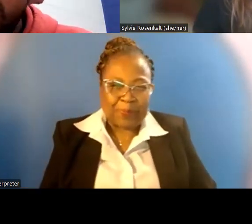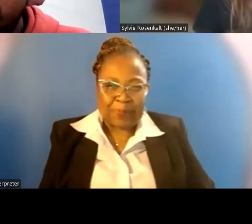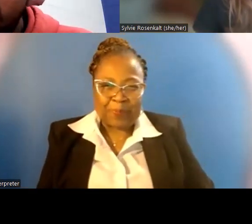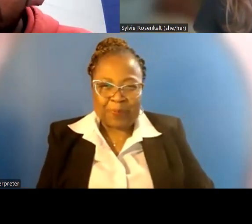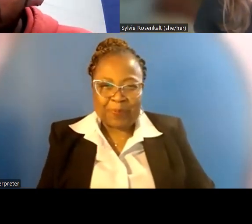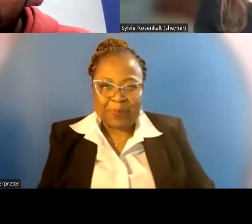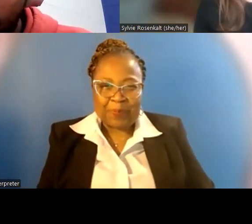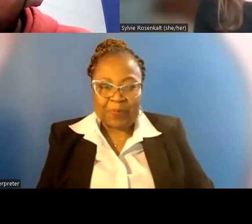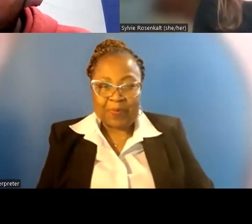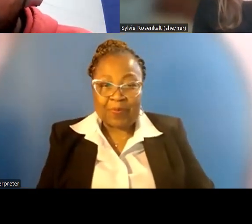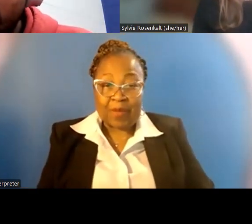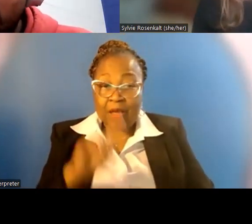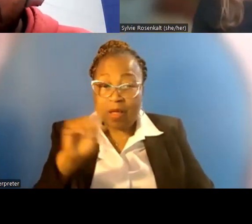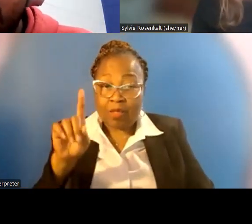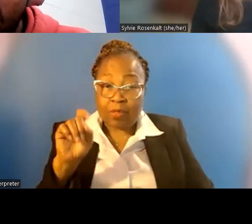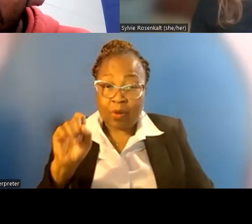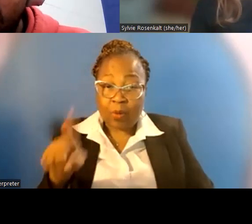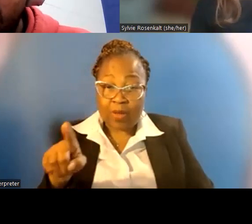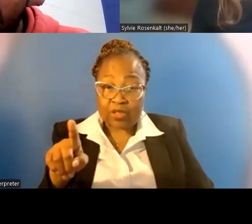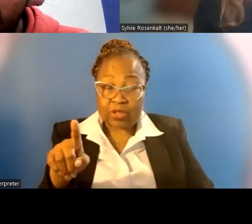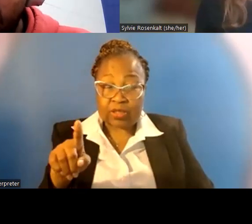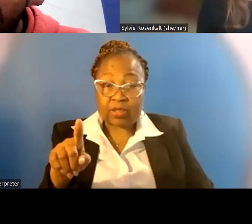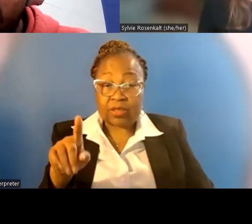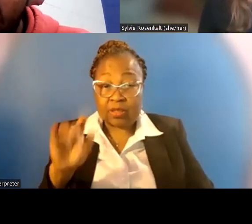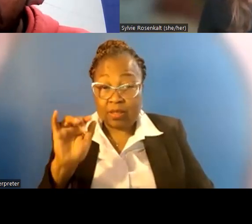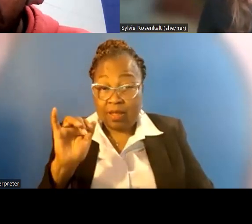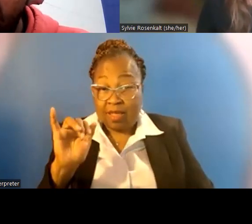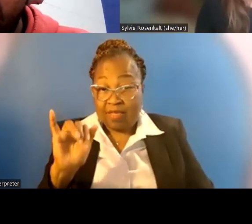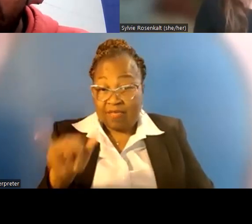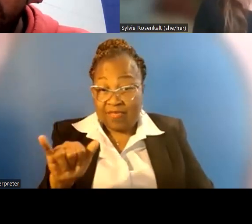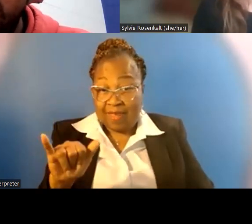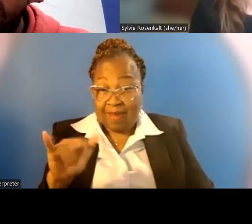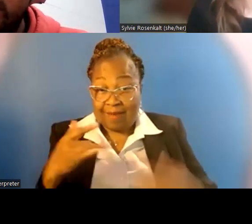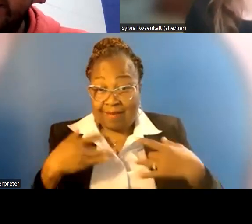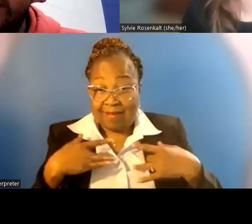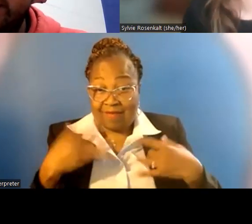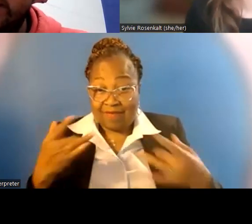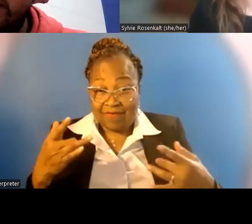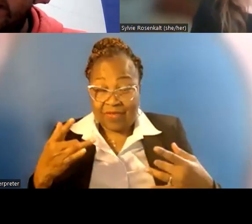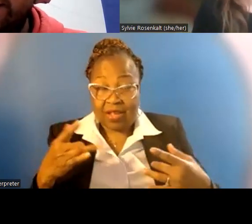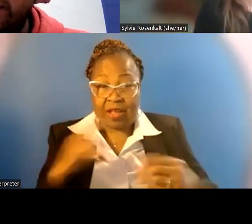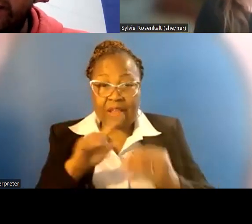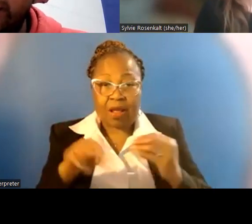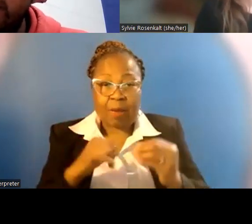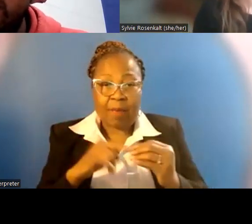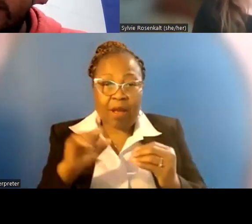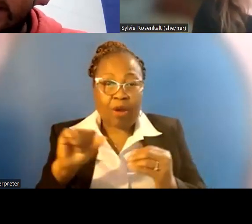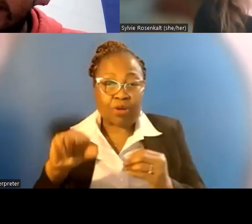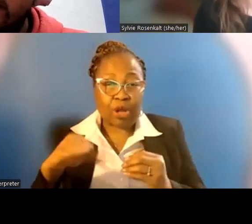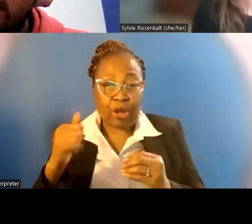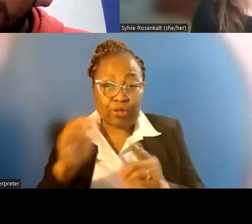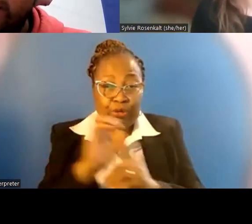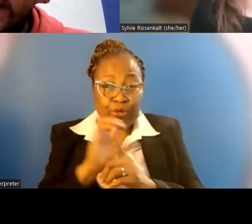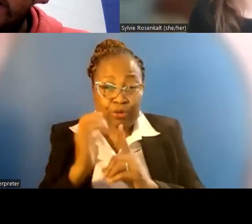Question is, was the event Aysha mentioned about other cultural understandings of neurodiversity,